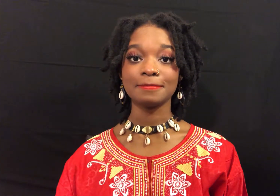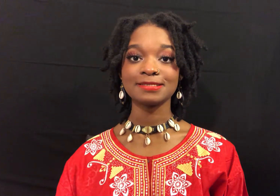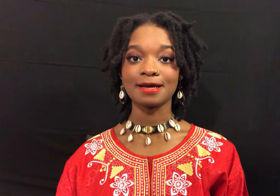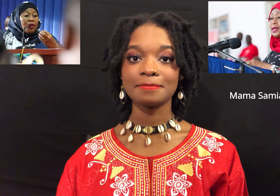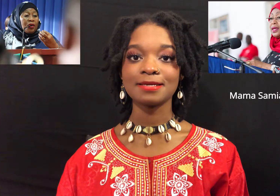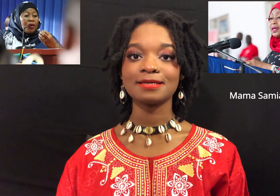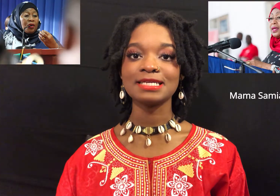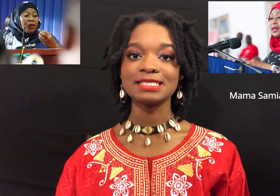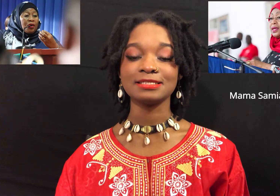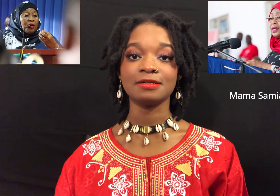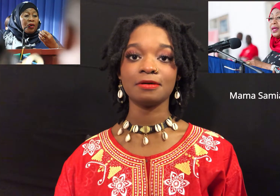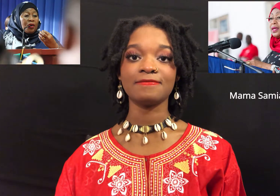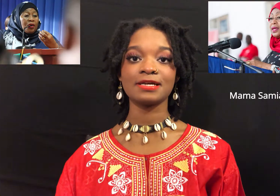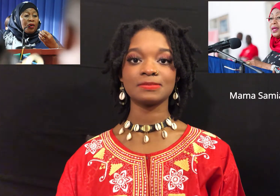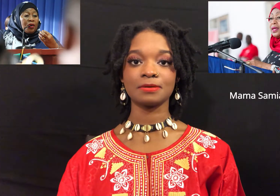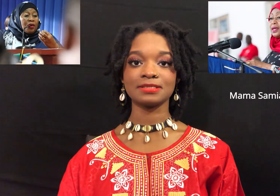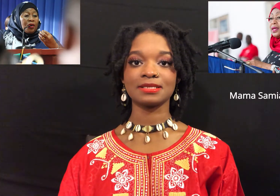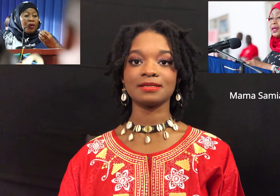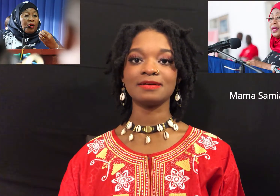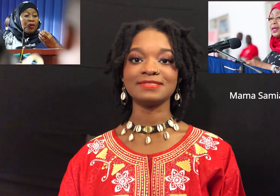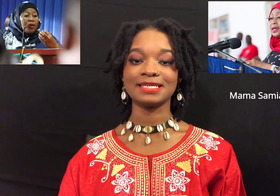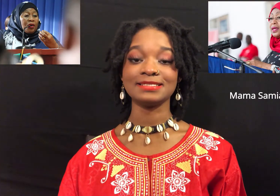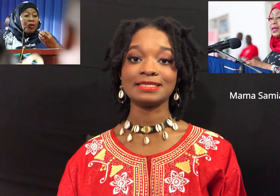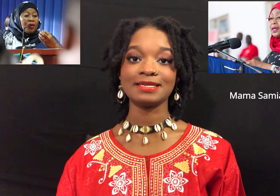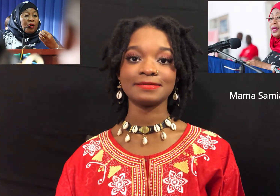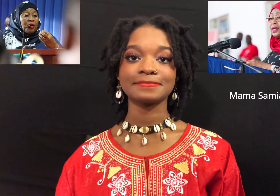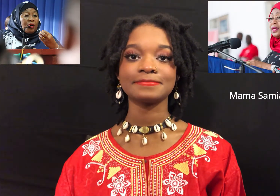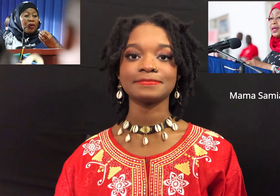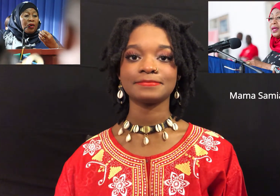Mama Samia is the current Vice President of Tanzania.